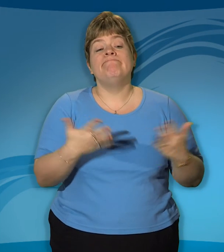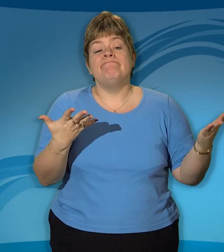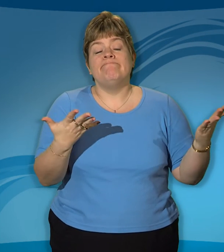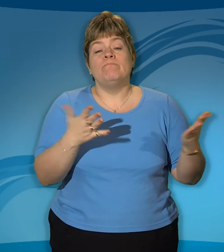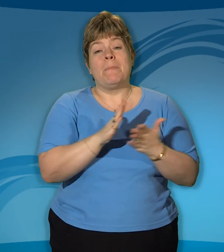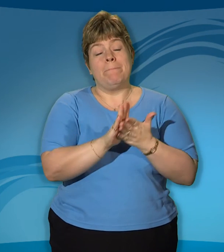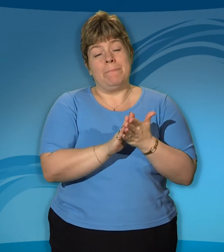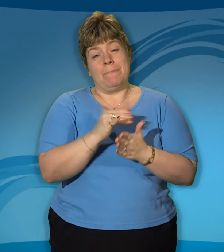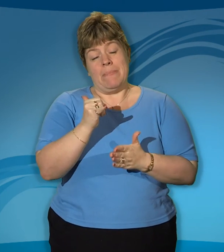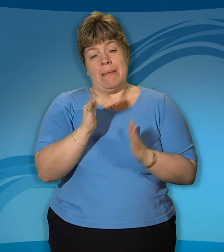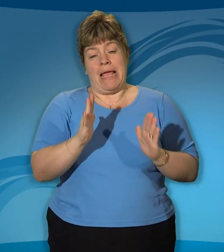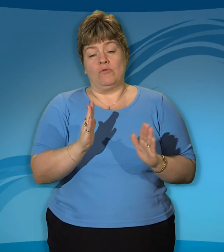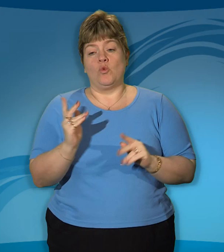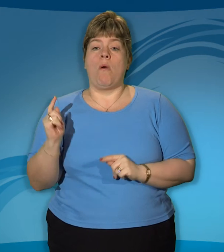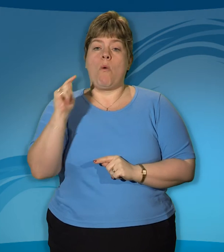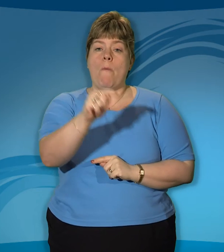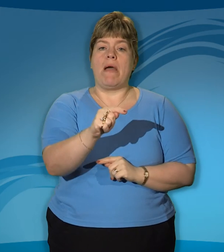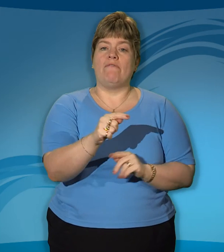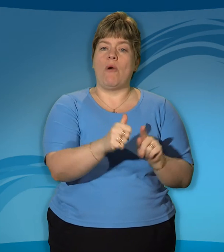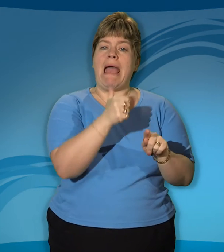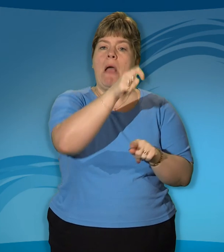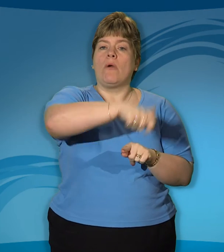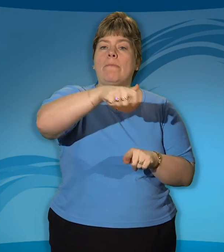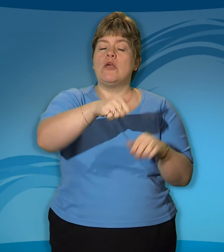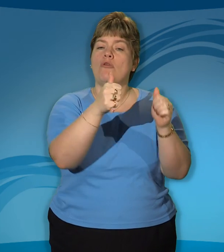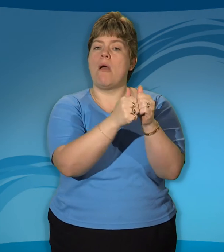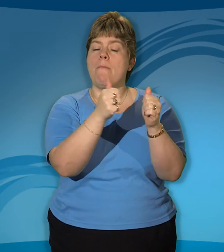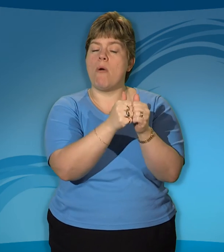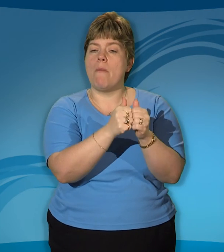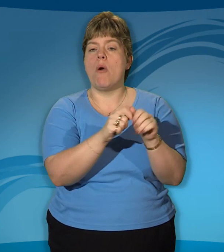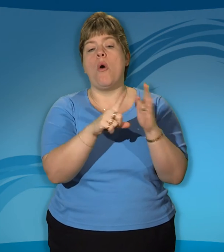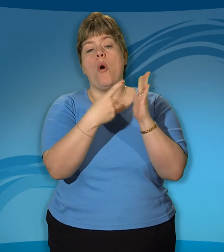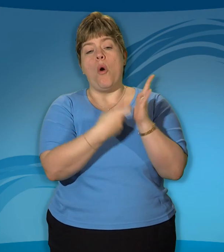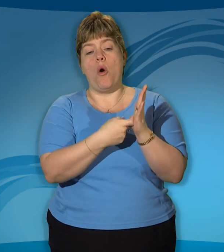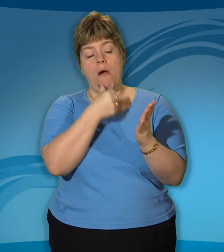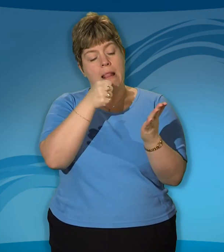In this instance you may be asked to attend another outpatient appointment or we may write